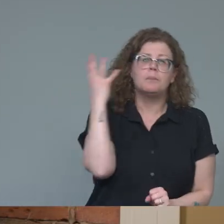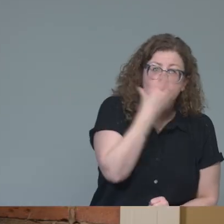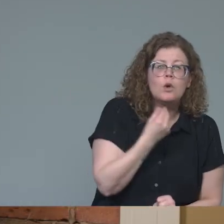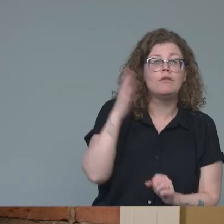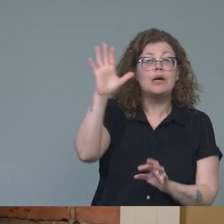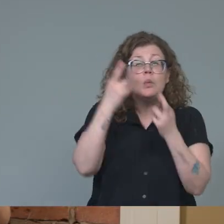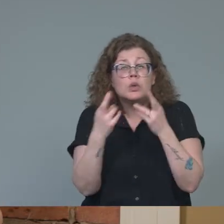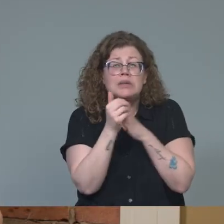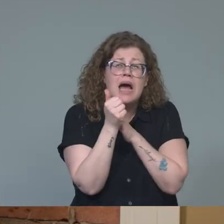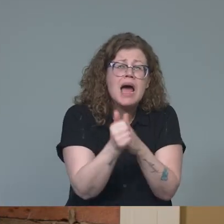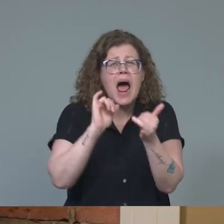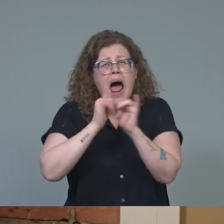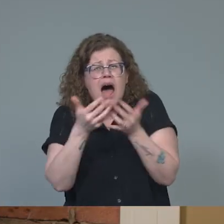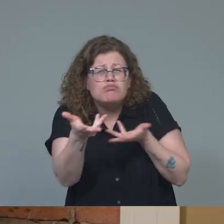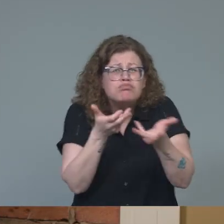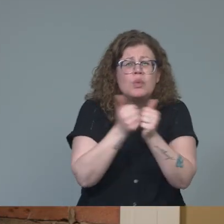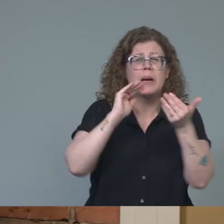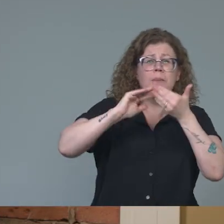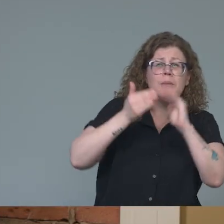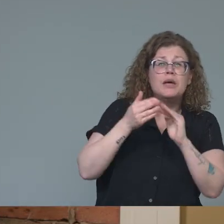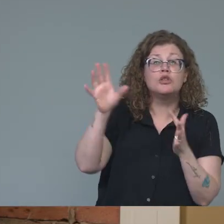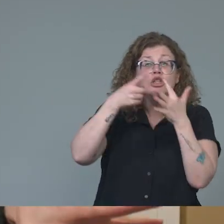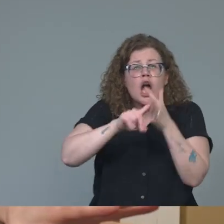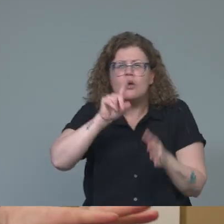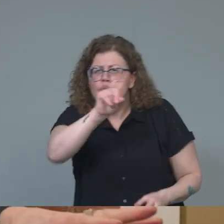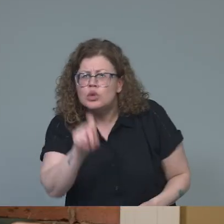have created about this process. But I wanted to highlight for you the community engagement